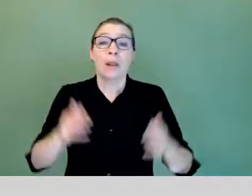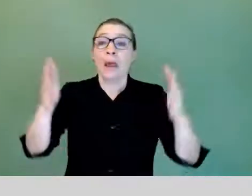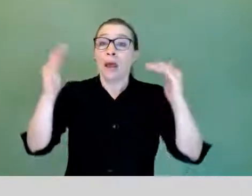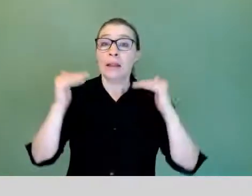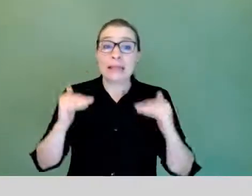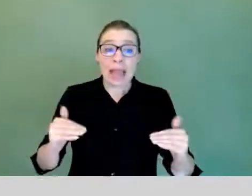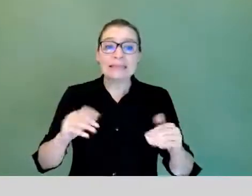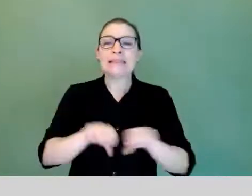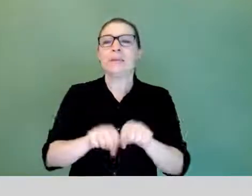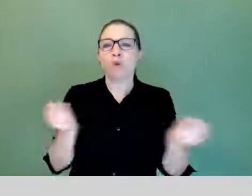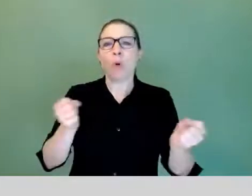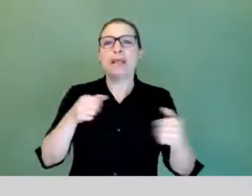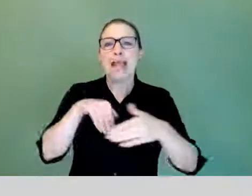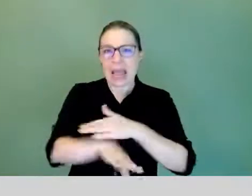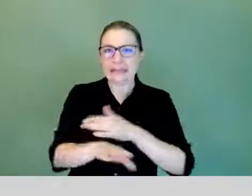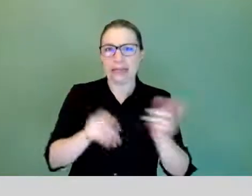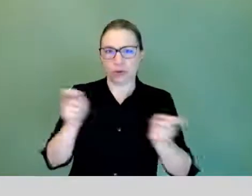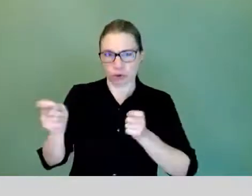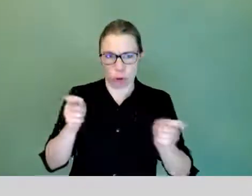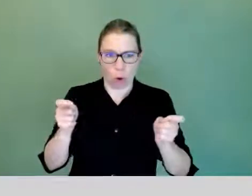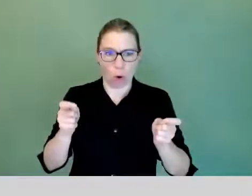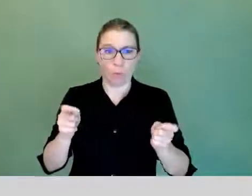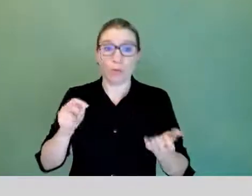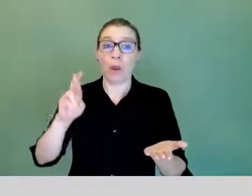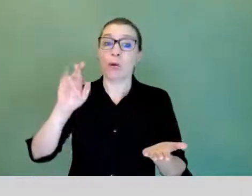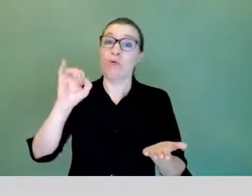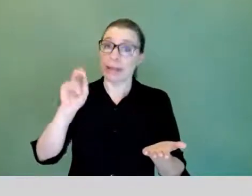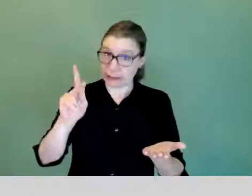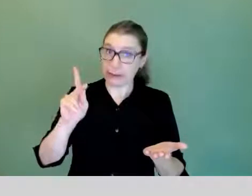The next is the broken access control risk.